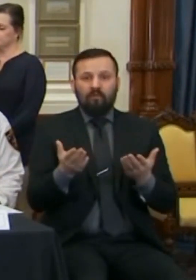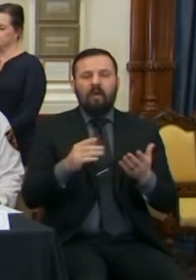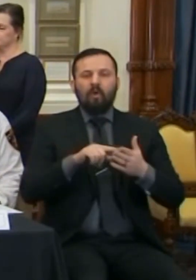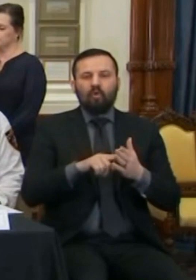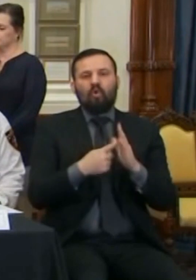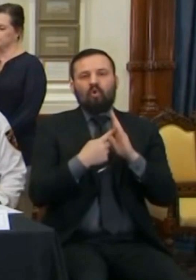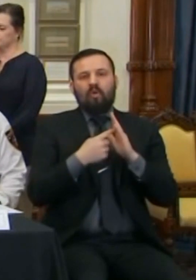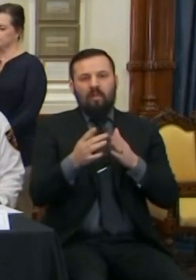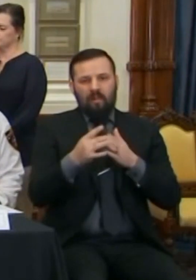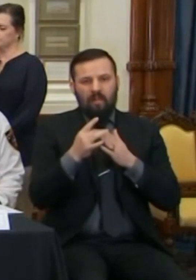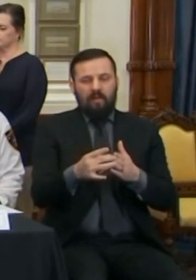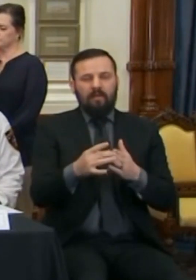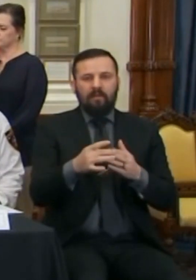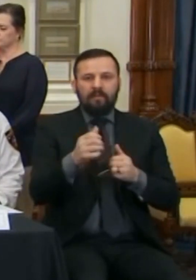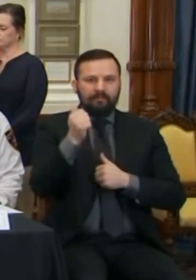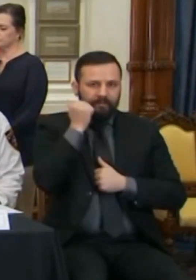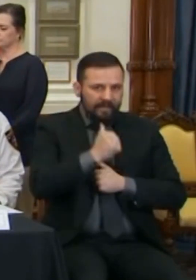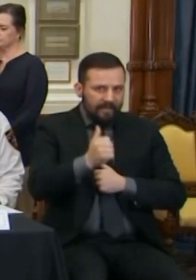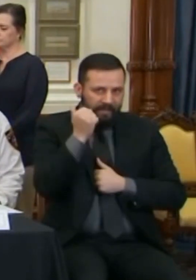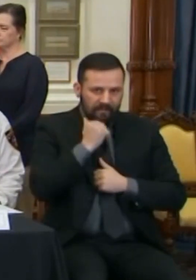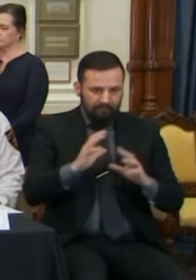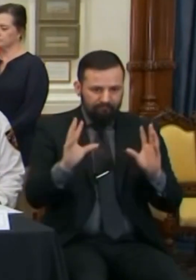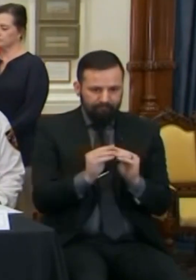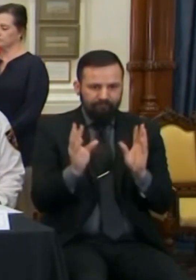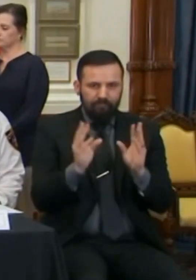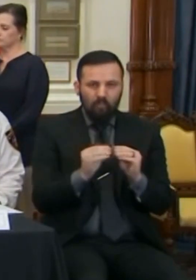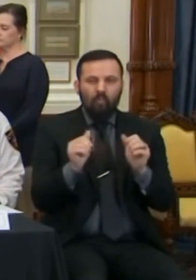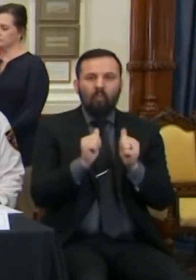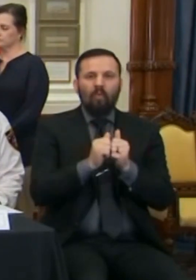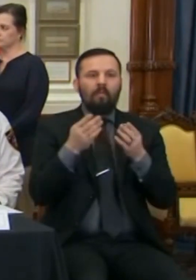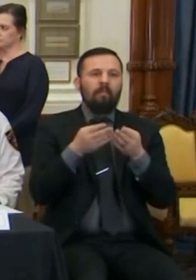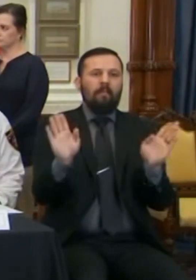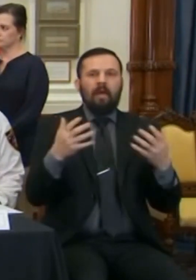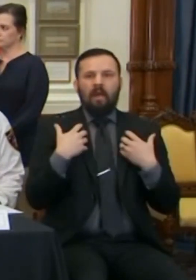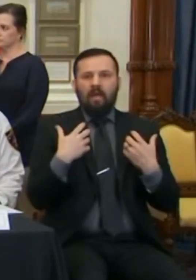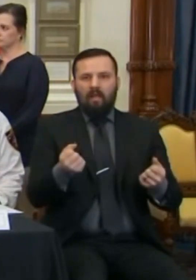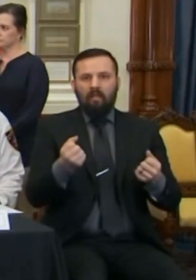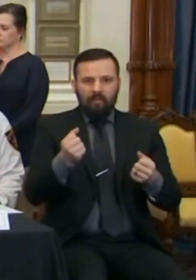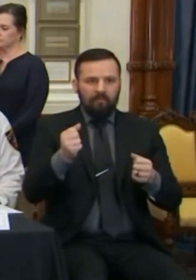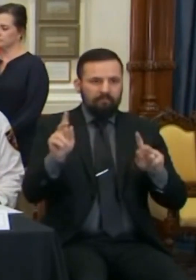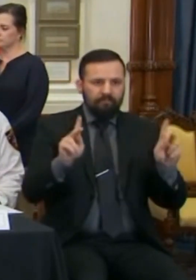daily calls with public health authorities health care providers city